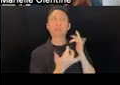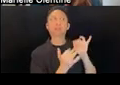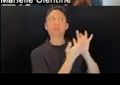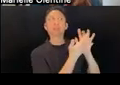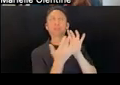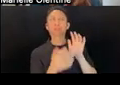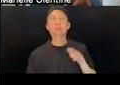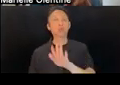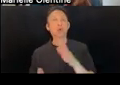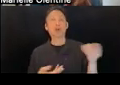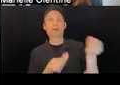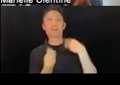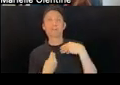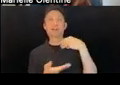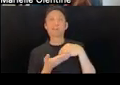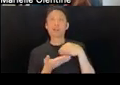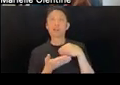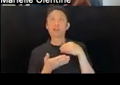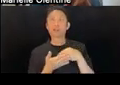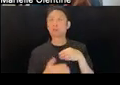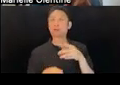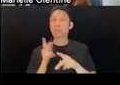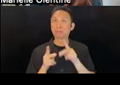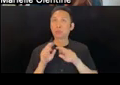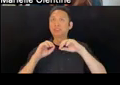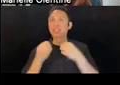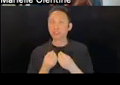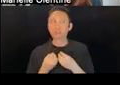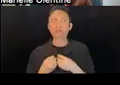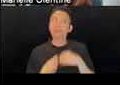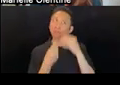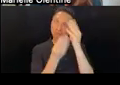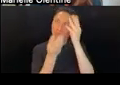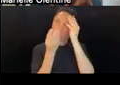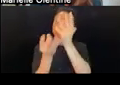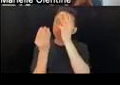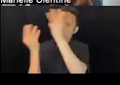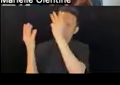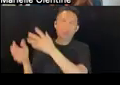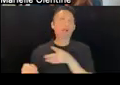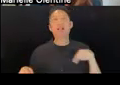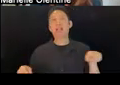If you are on social media, go to social media. I'm